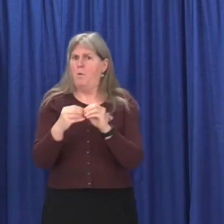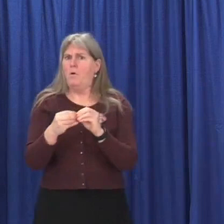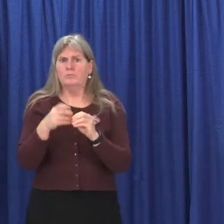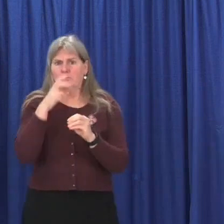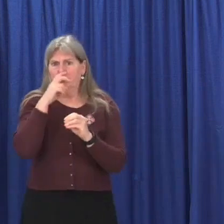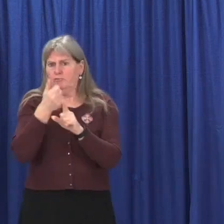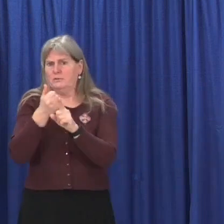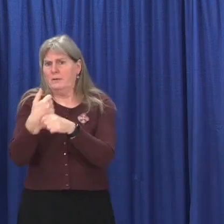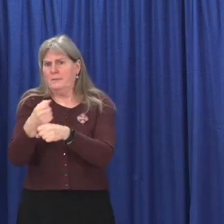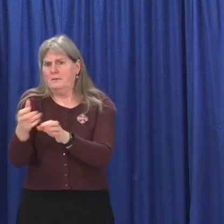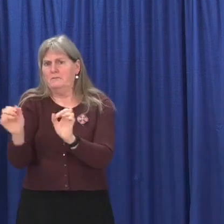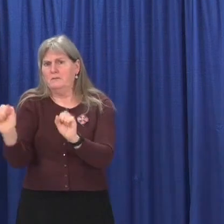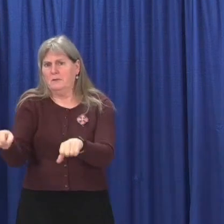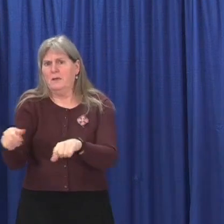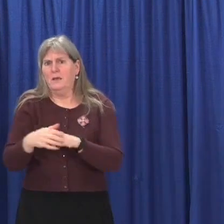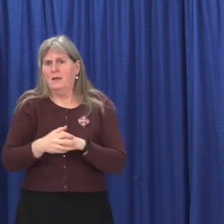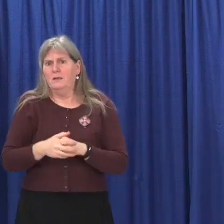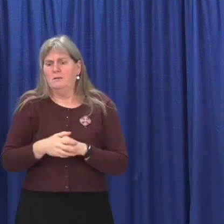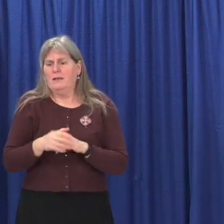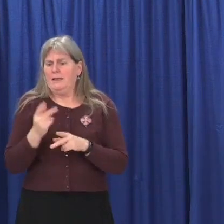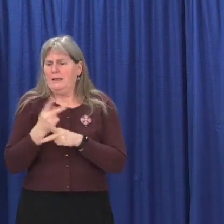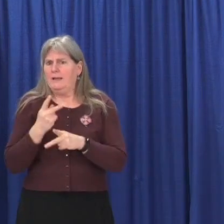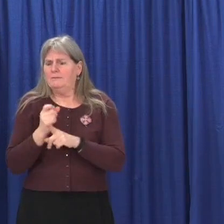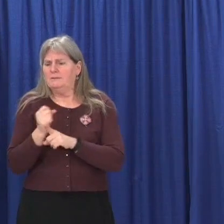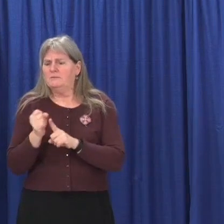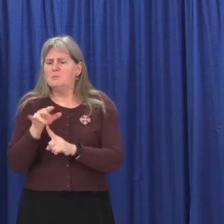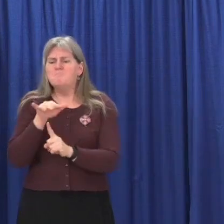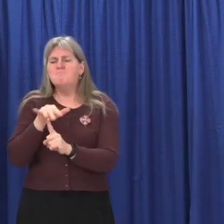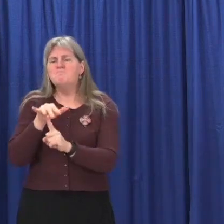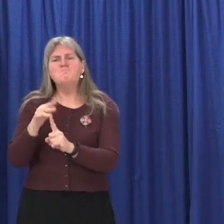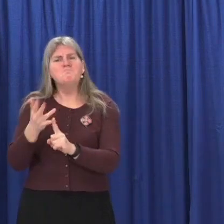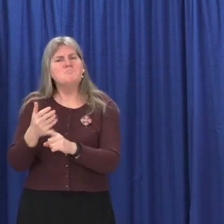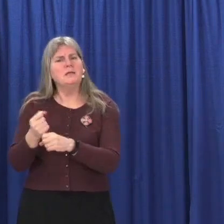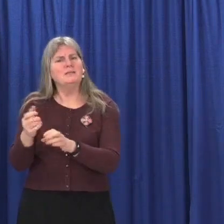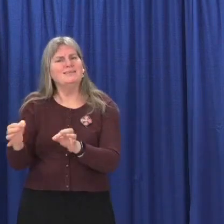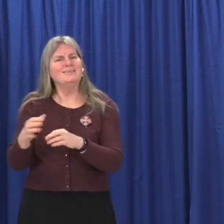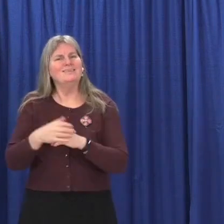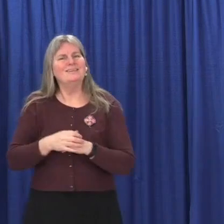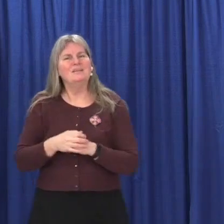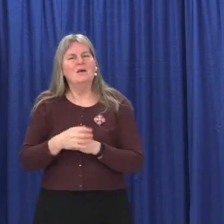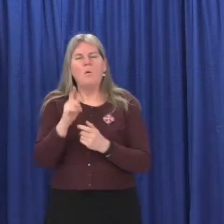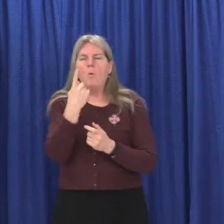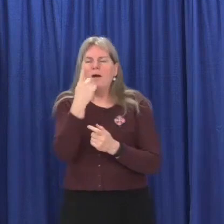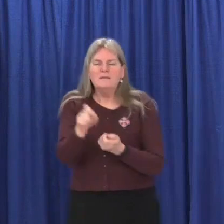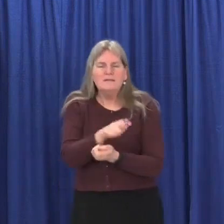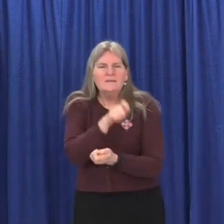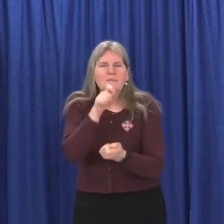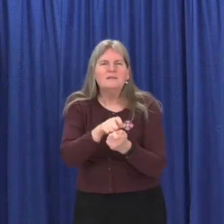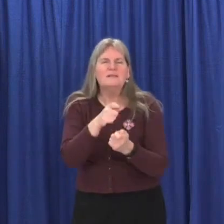when they need it. All of these things come into consideration, and it's no one indicator or one benchmark.